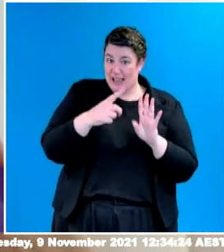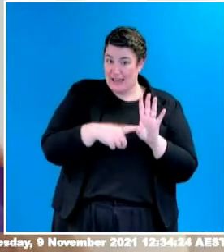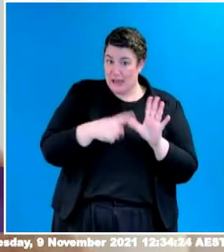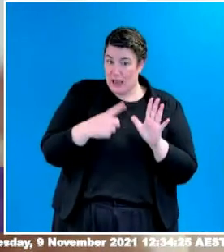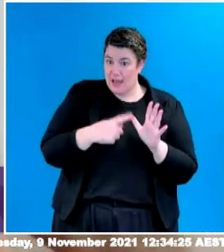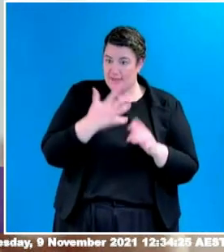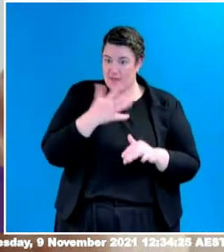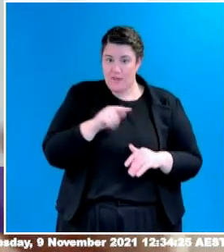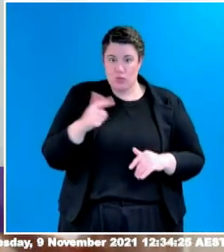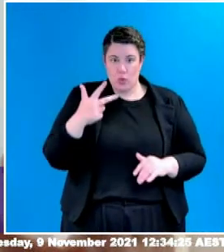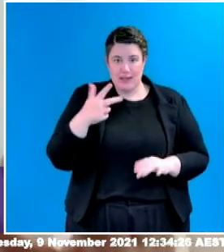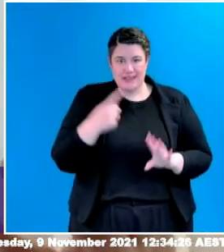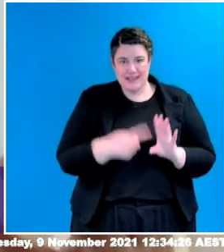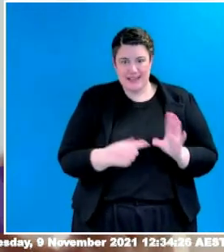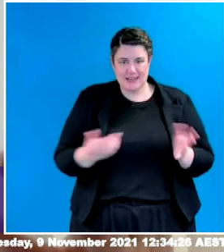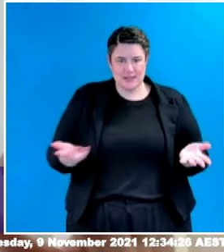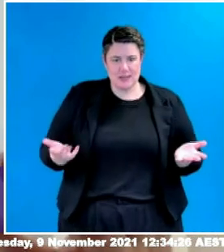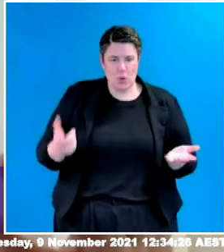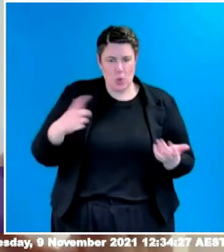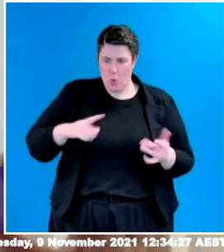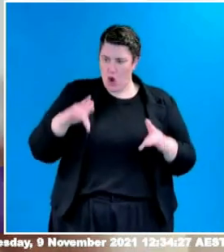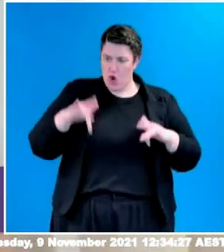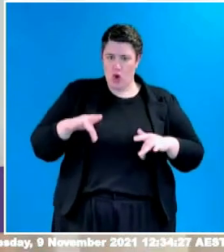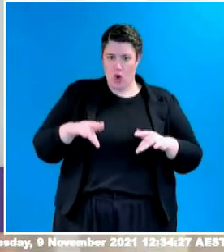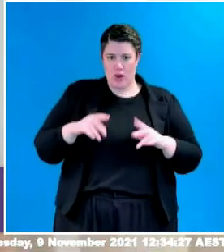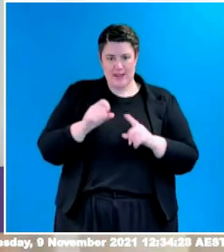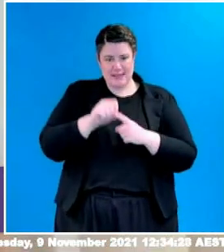So why are we yet to have a disabled CEO?